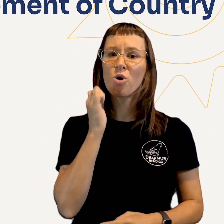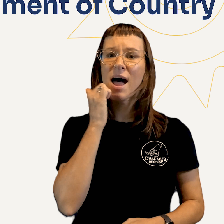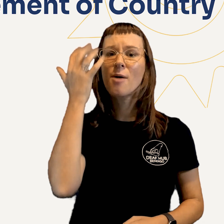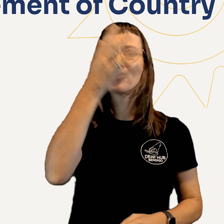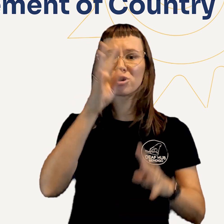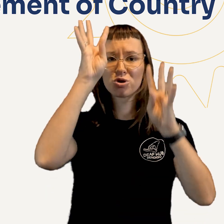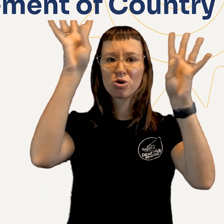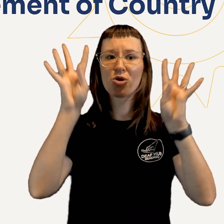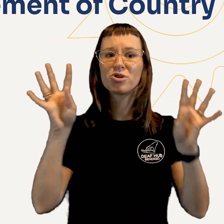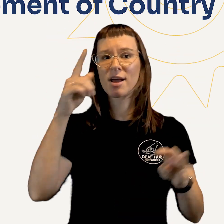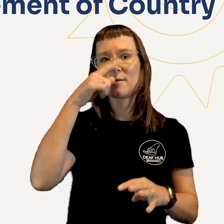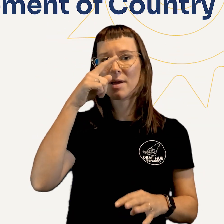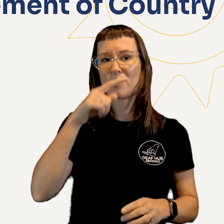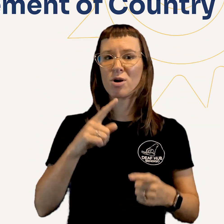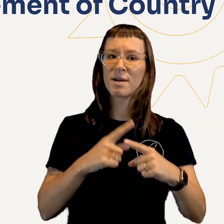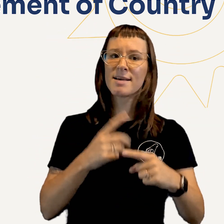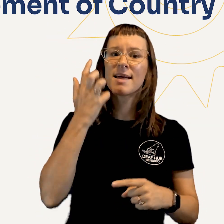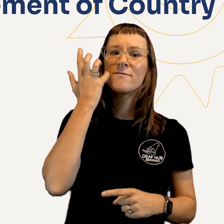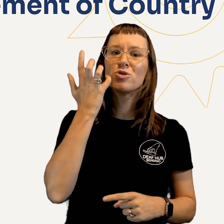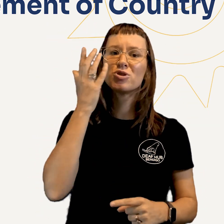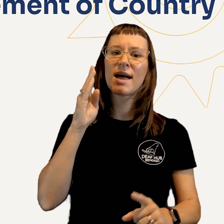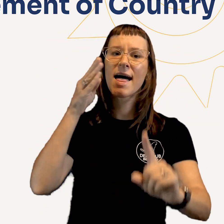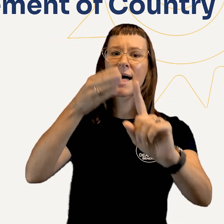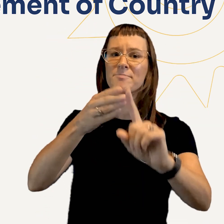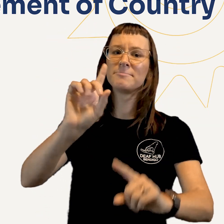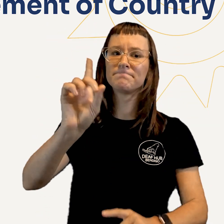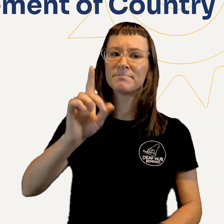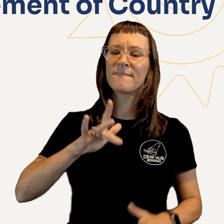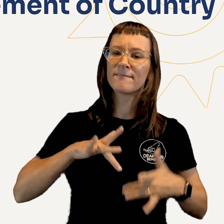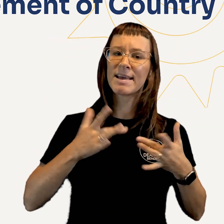and Torres Strait Islander peoples and are dedicated to a future in which they feel